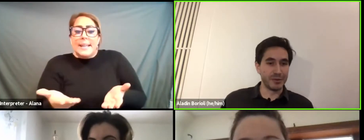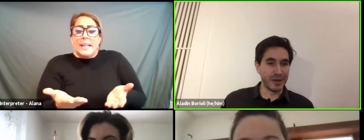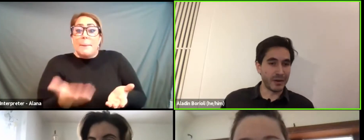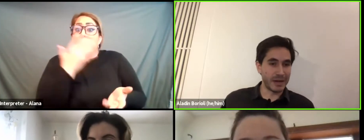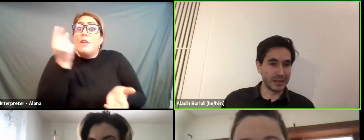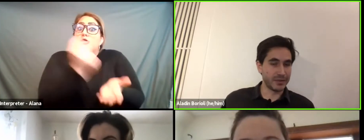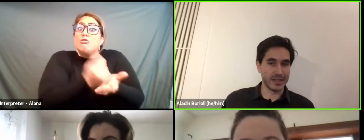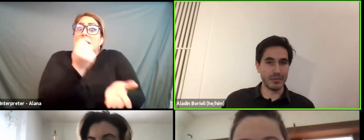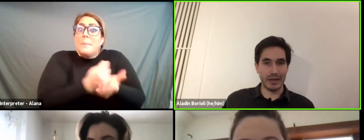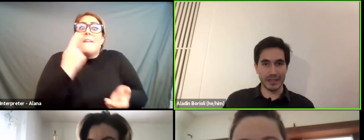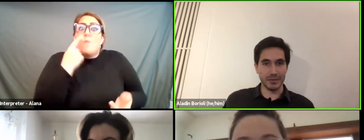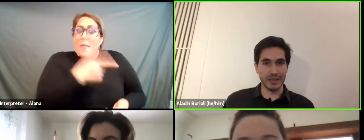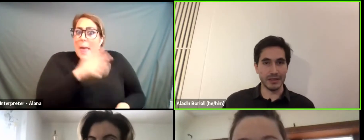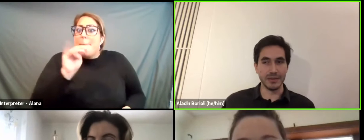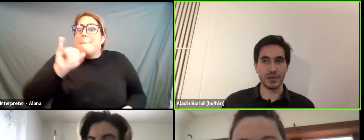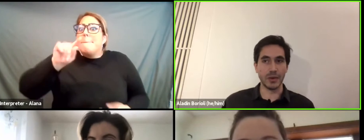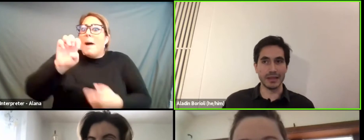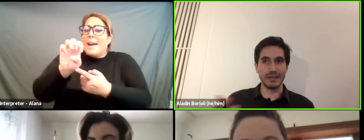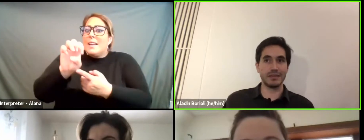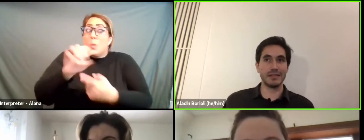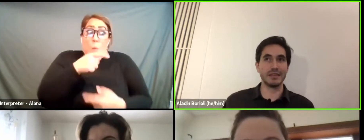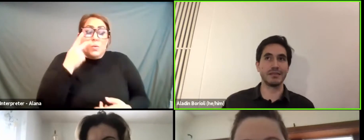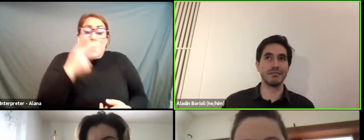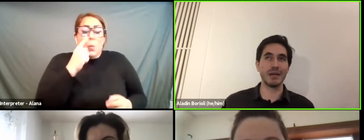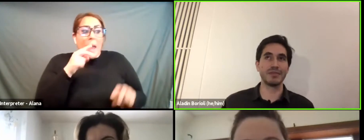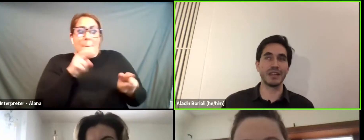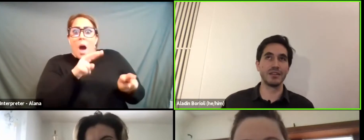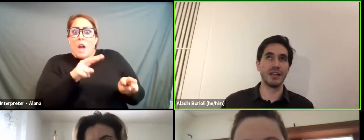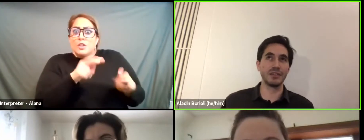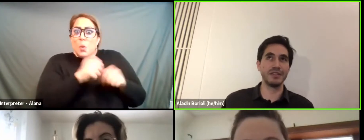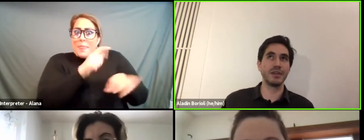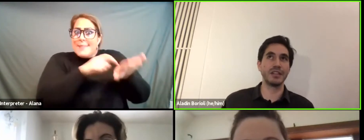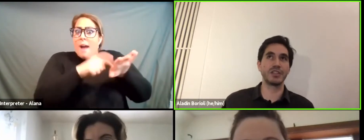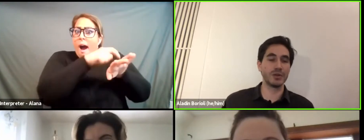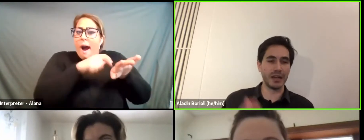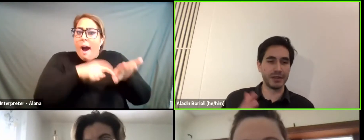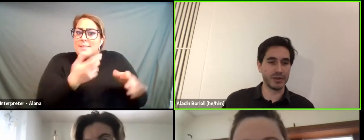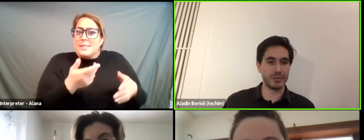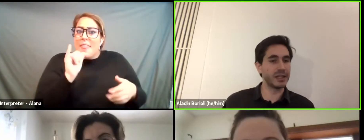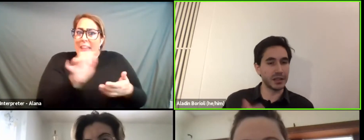Varroa Mites for example as we saw this type of technology like the video I showed was a bit cut,